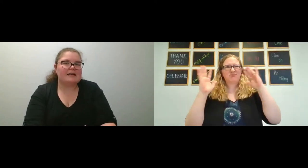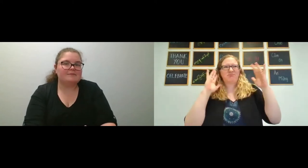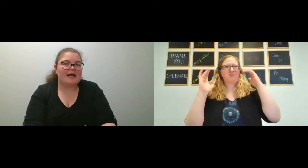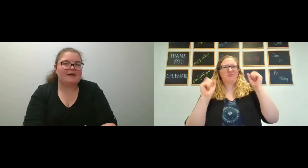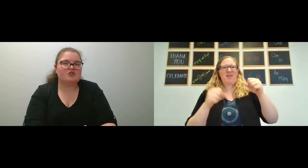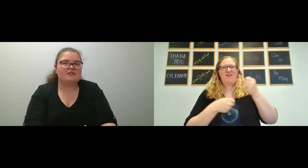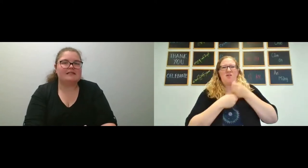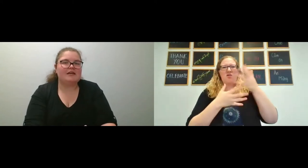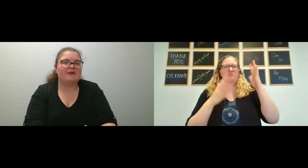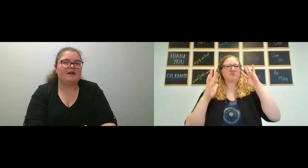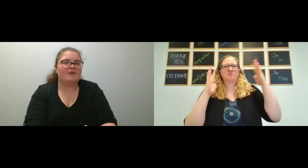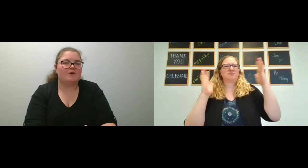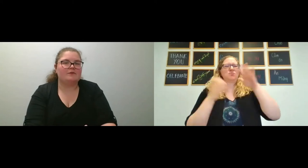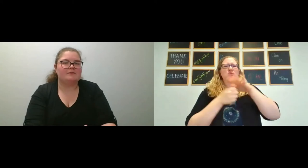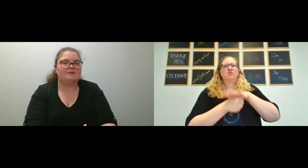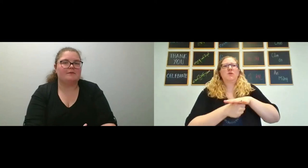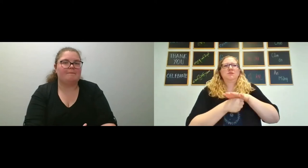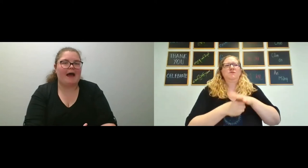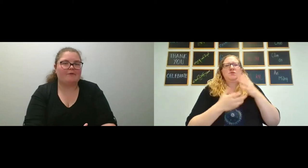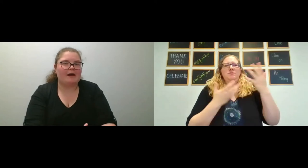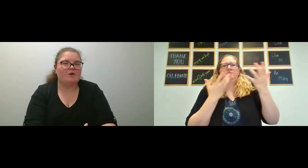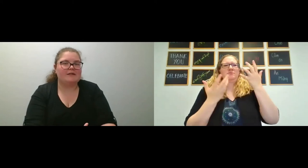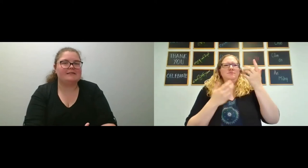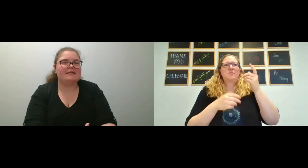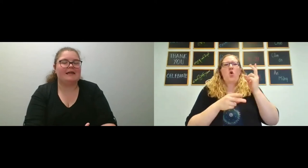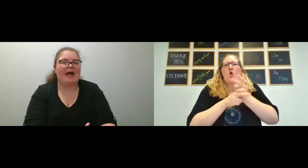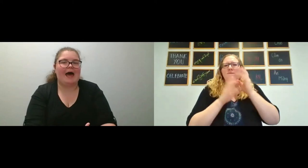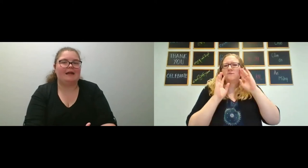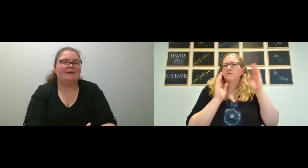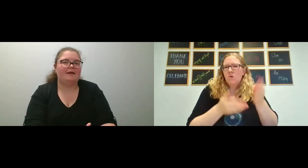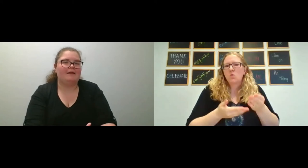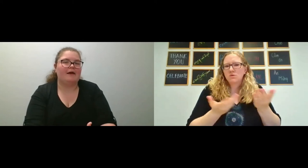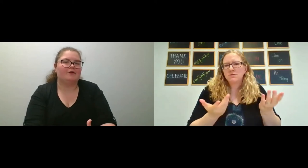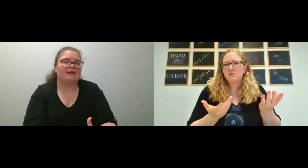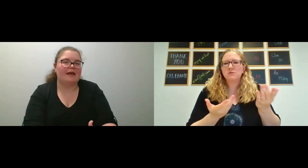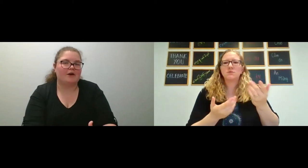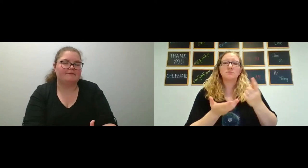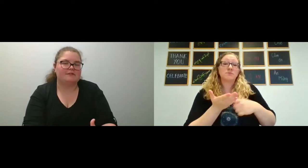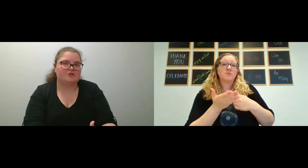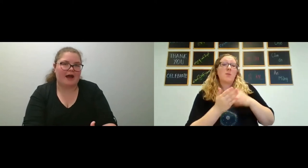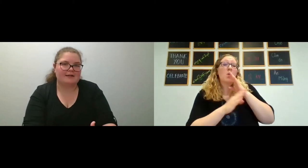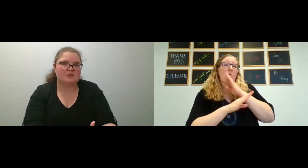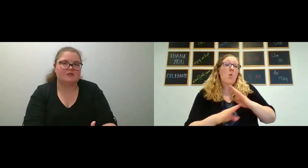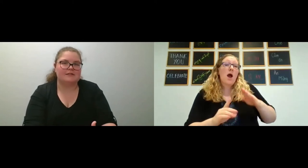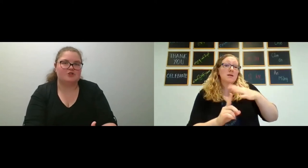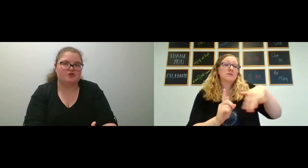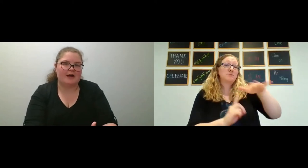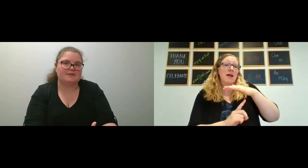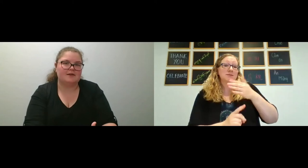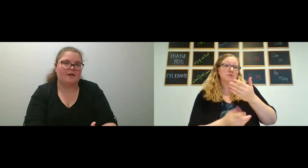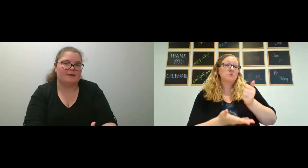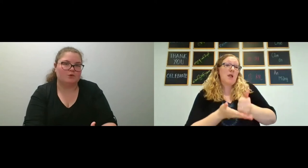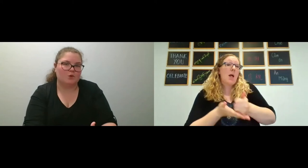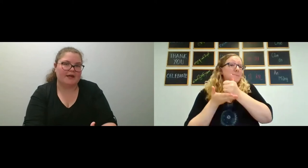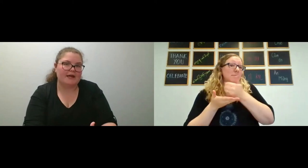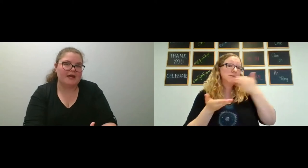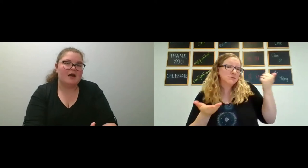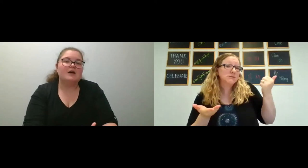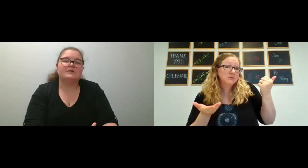Sometimes just hearing those background noises can add another layer of distraction and stress on the employee,